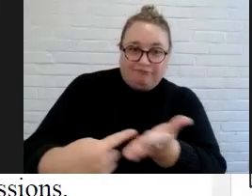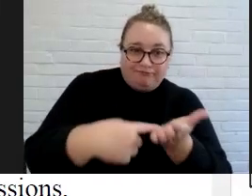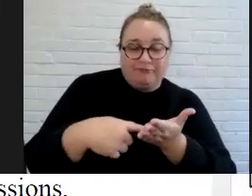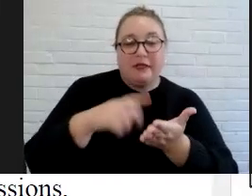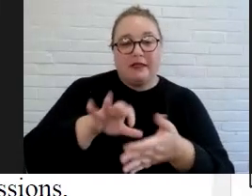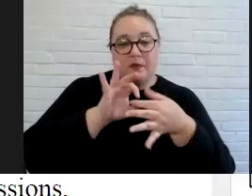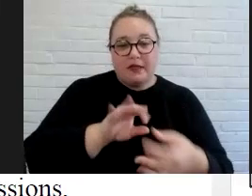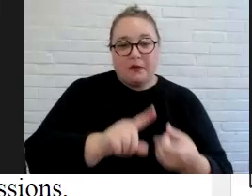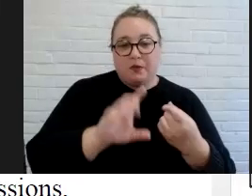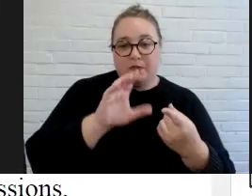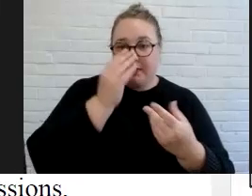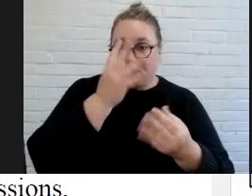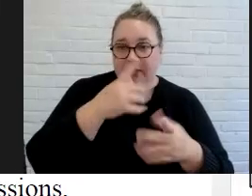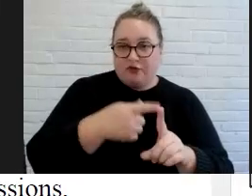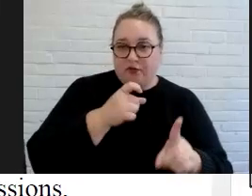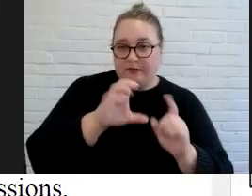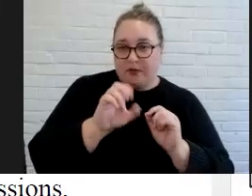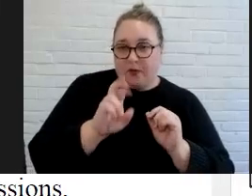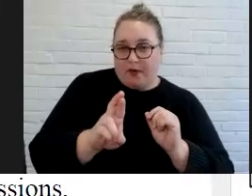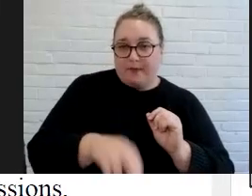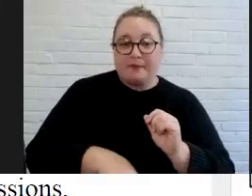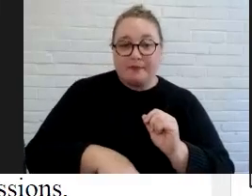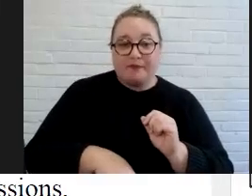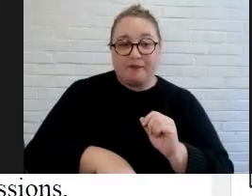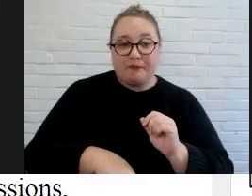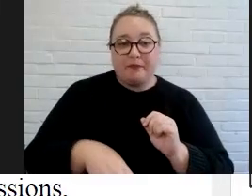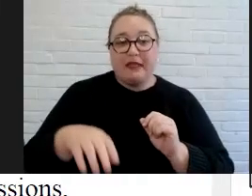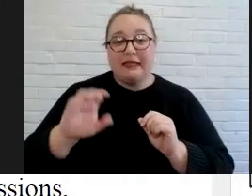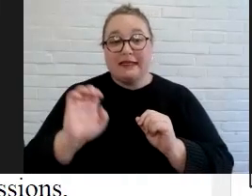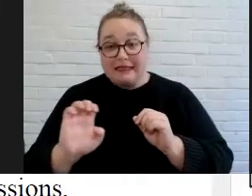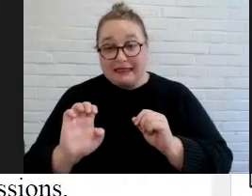And then E is just, you know, kind of a catch